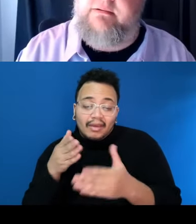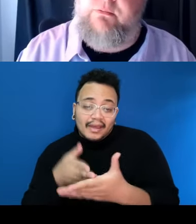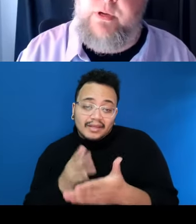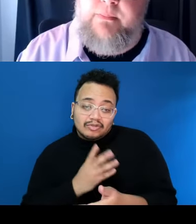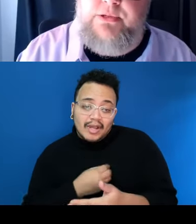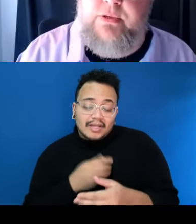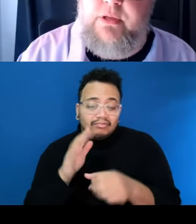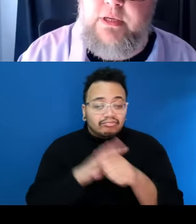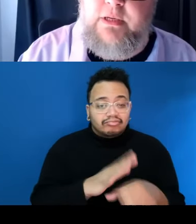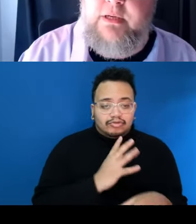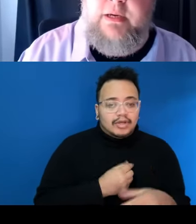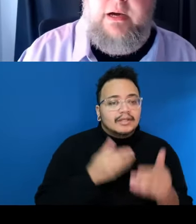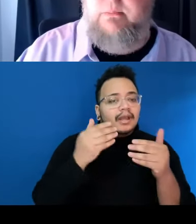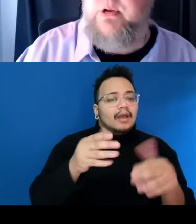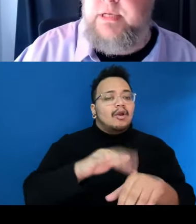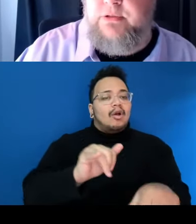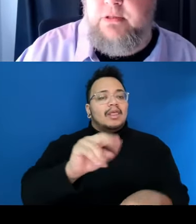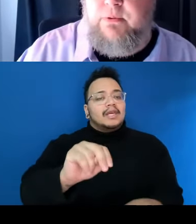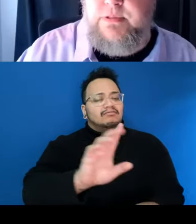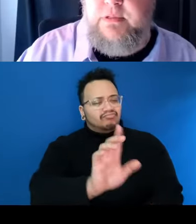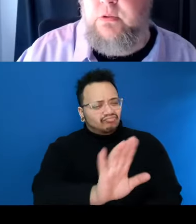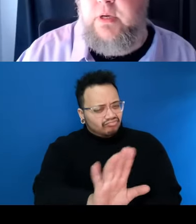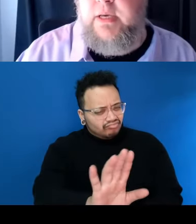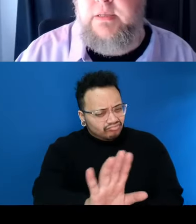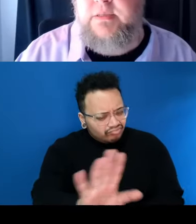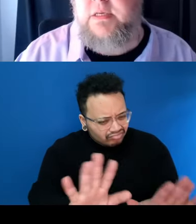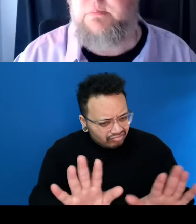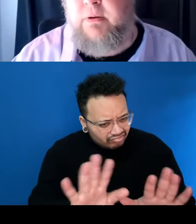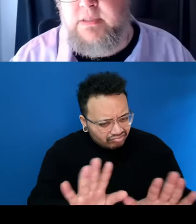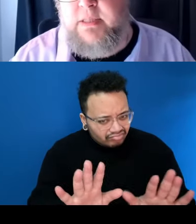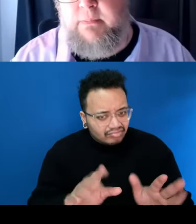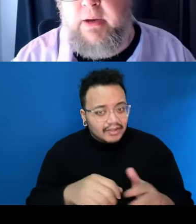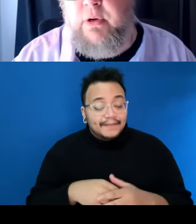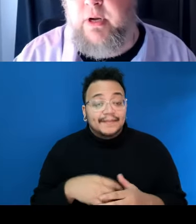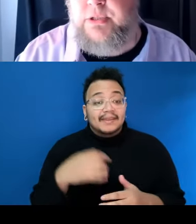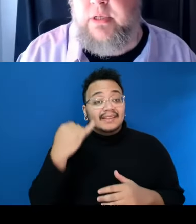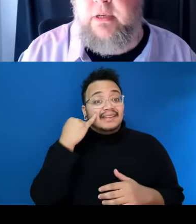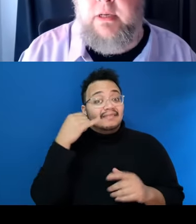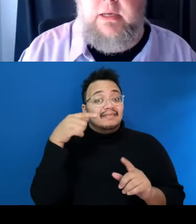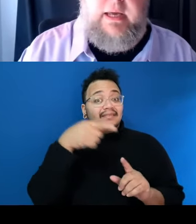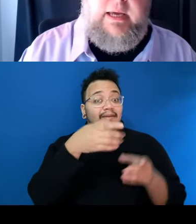We can make sure that we reach out to the person who has experienced that microaggression